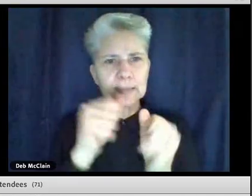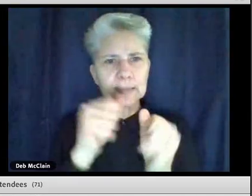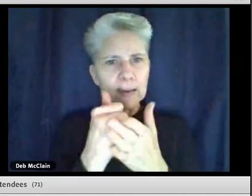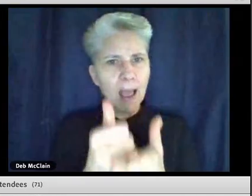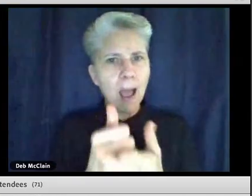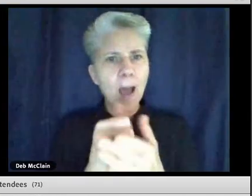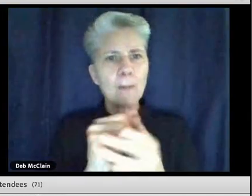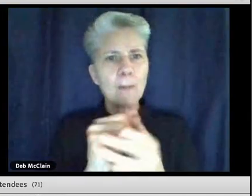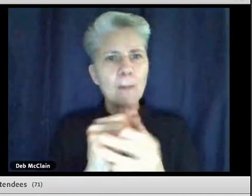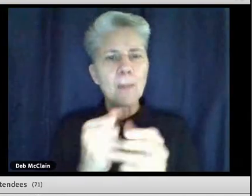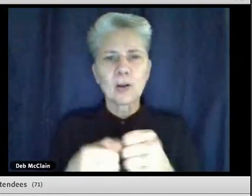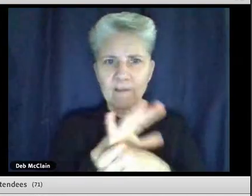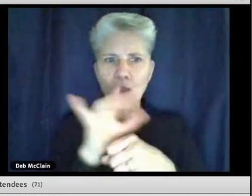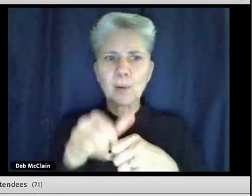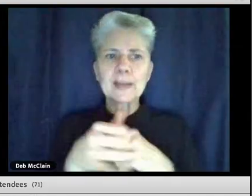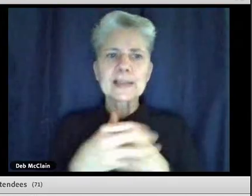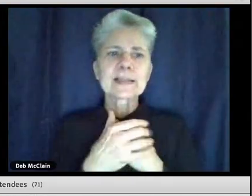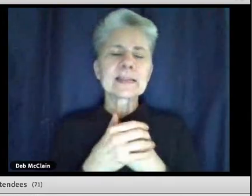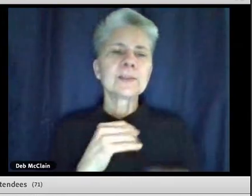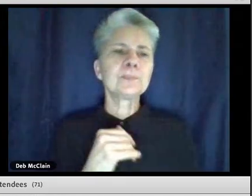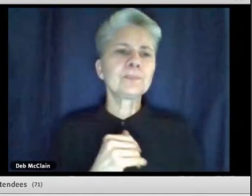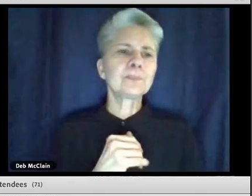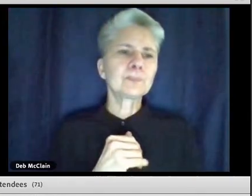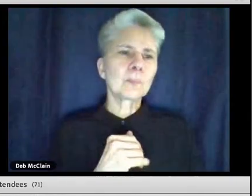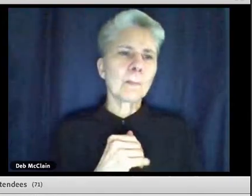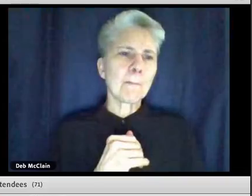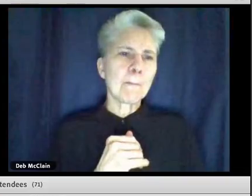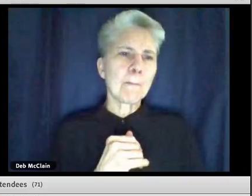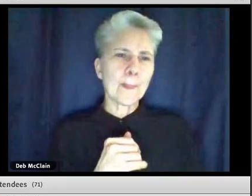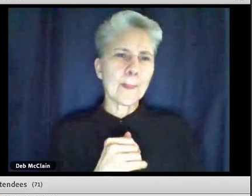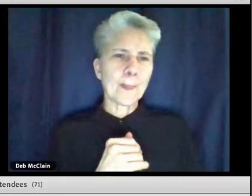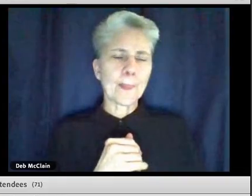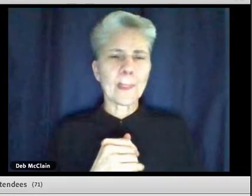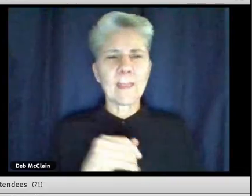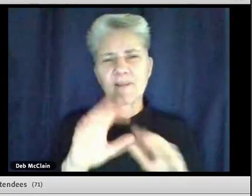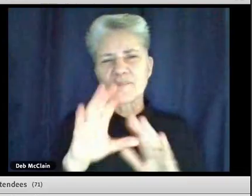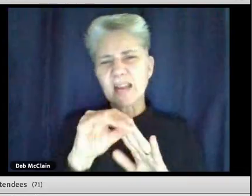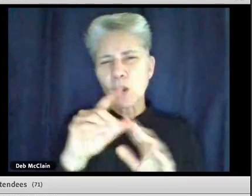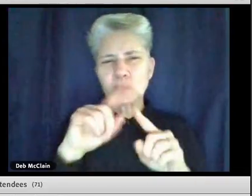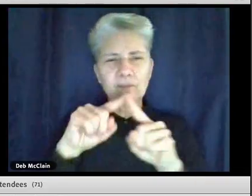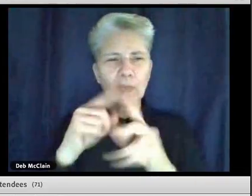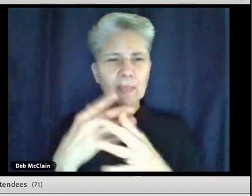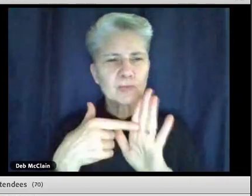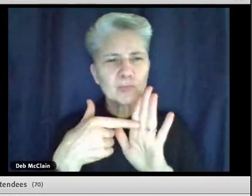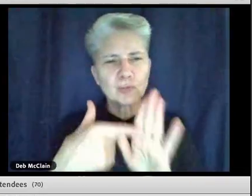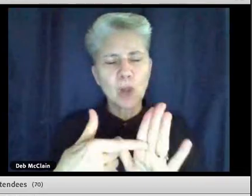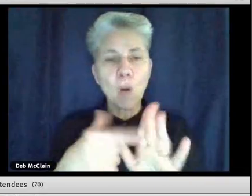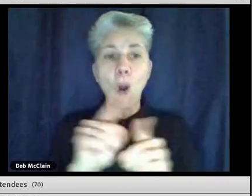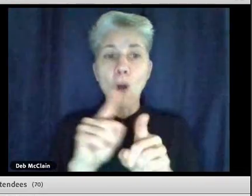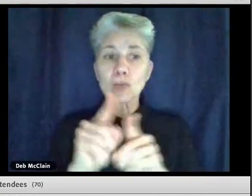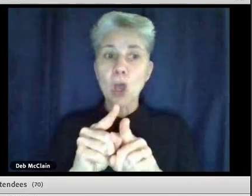There's also some ways for you to talk to kids about the coronavirus,